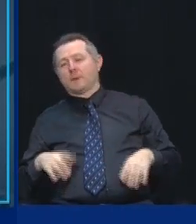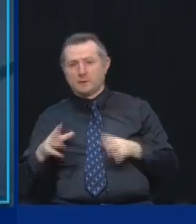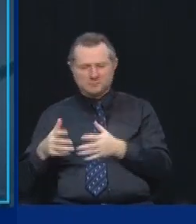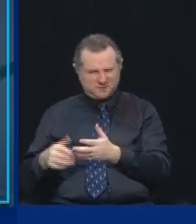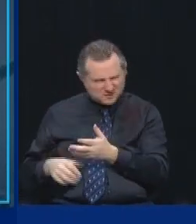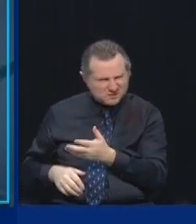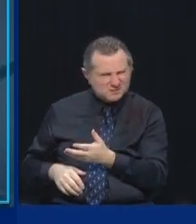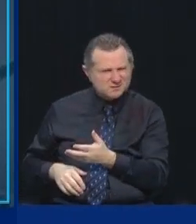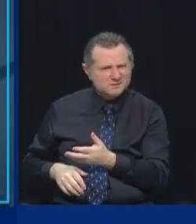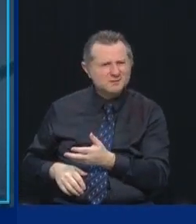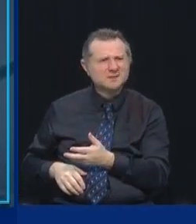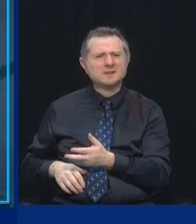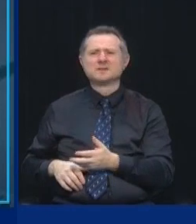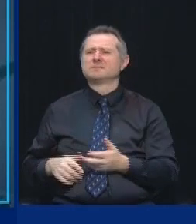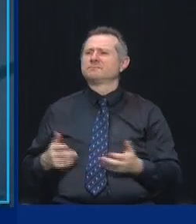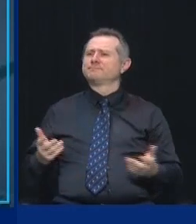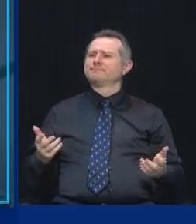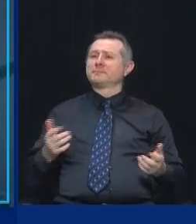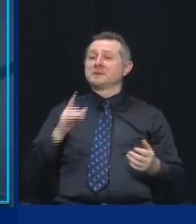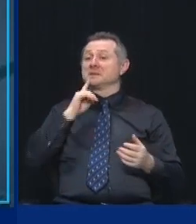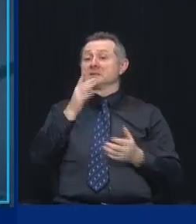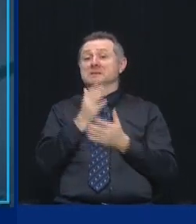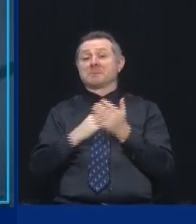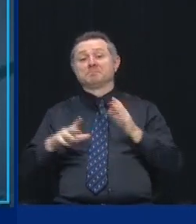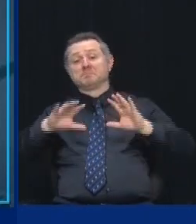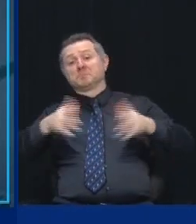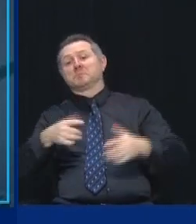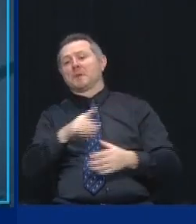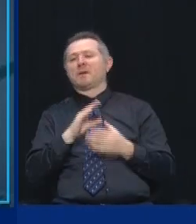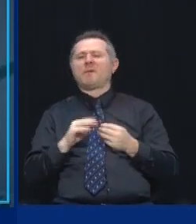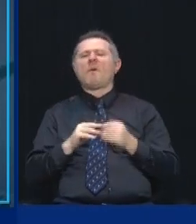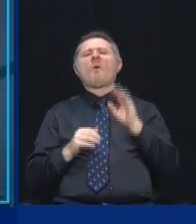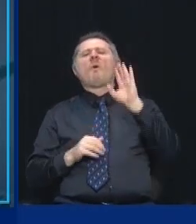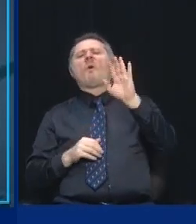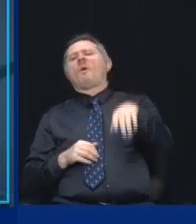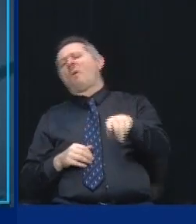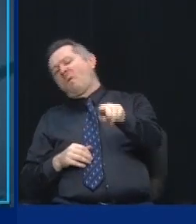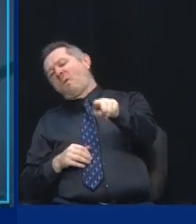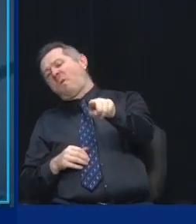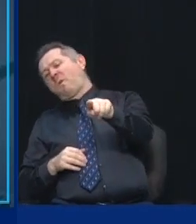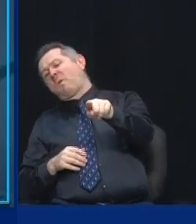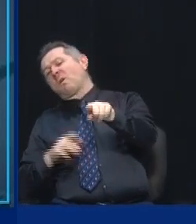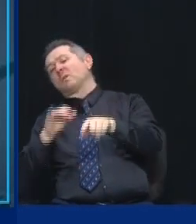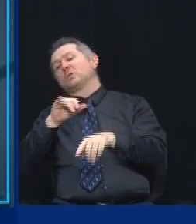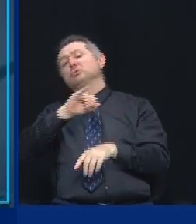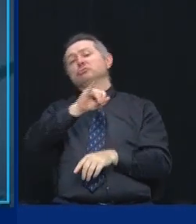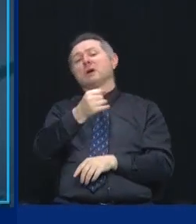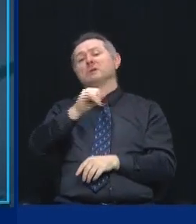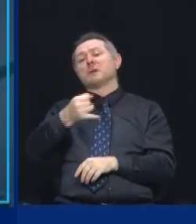THERE IS NO BARRIER TO A VAX SEEN VACCINE BUT YOU'RE STARTING TO DEAL WITH A POPULATION THAT IS